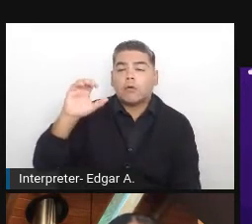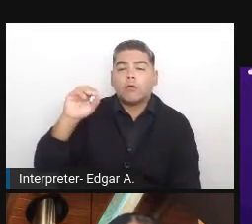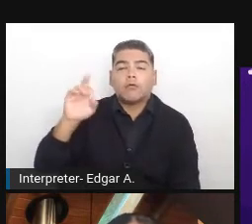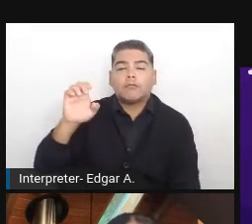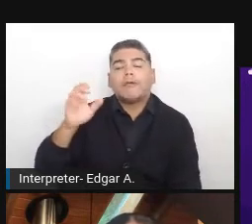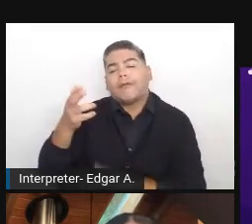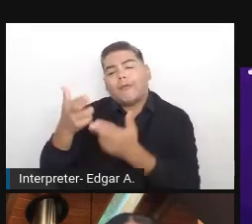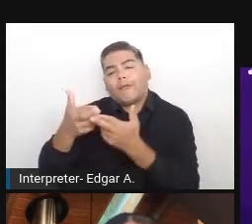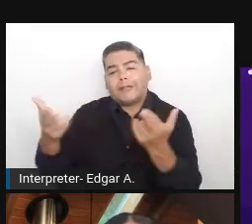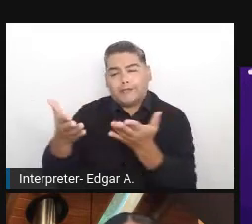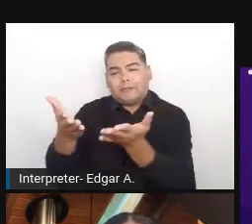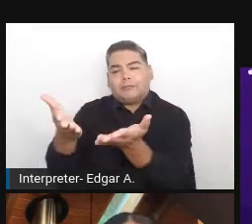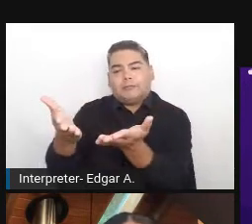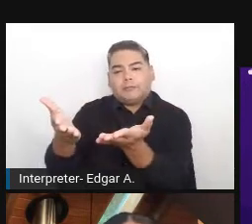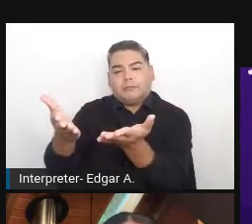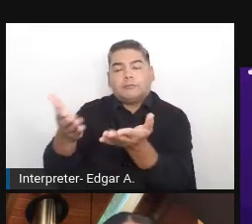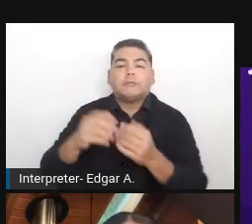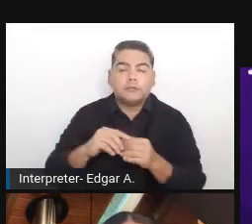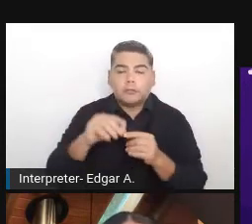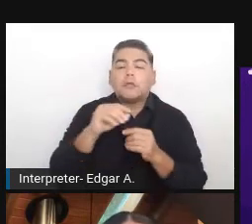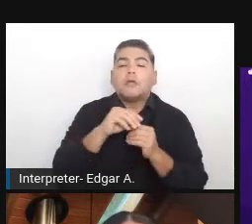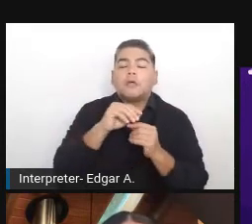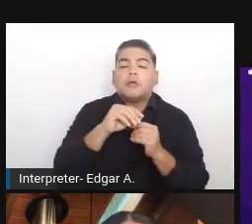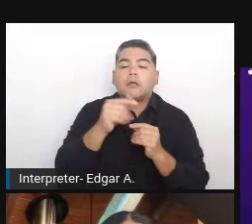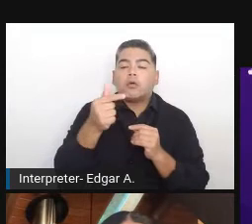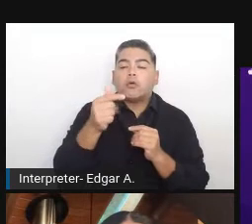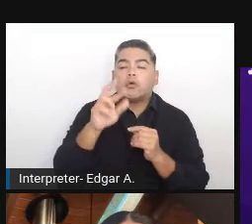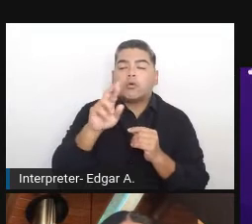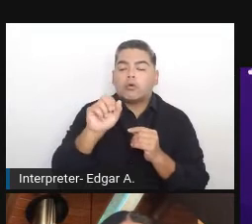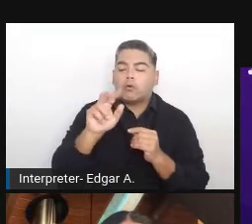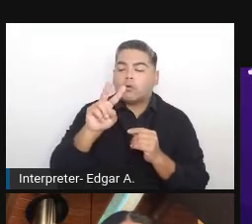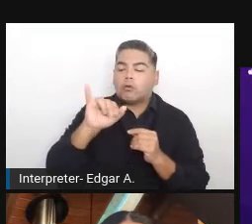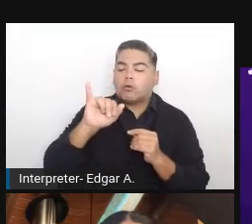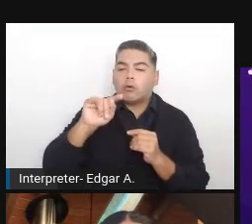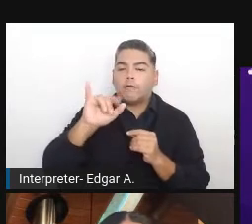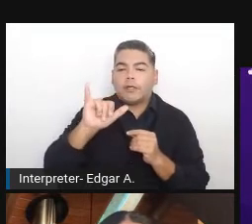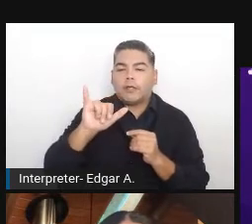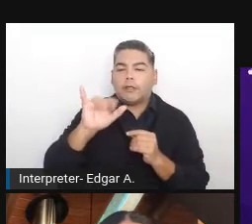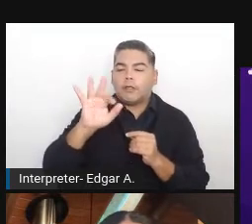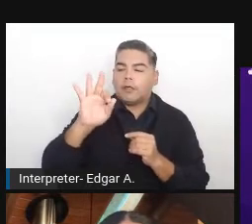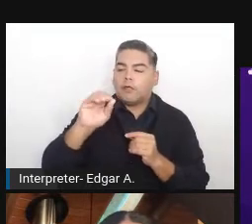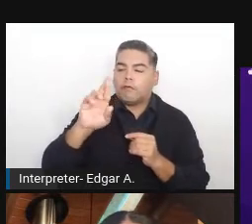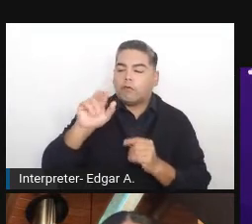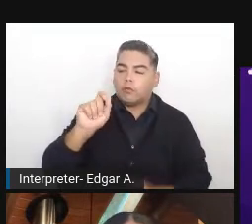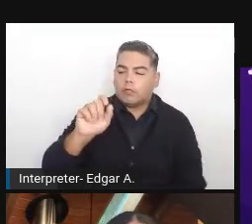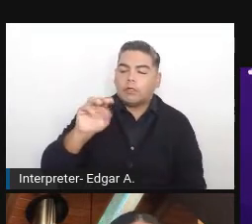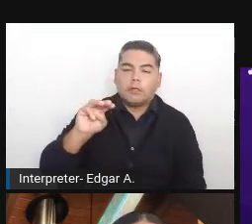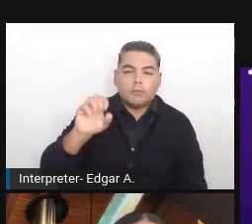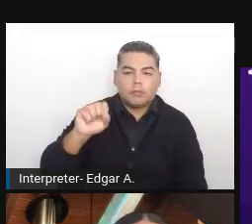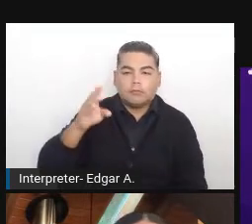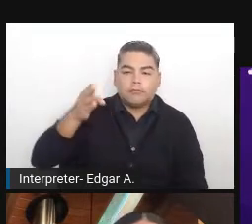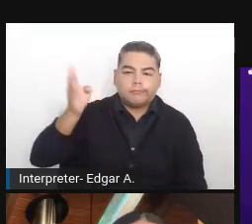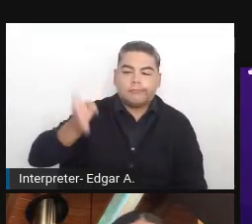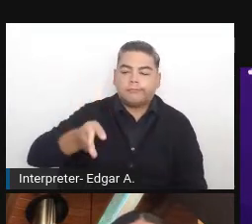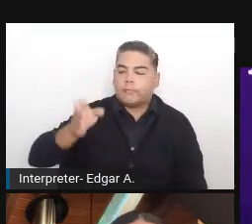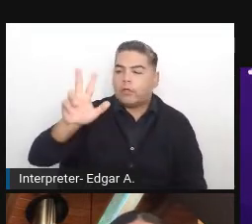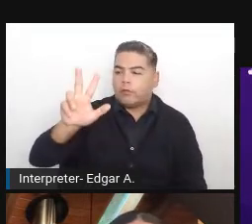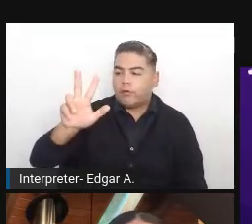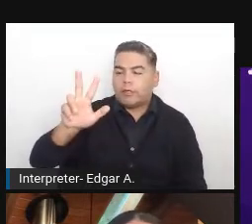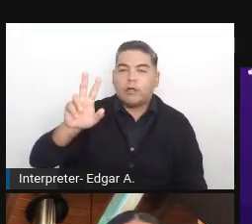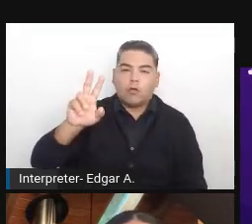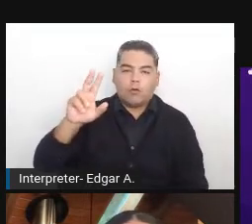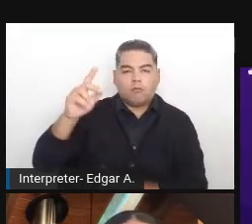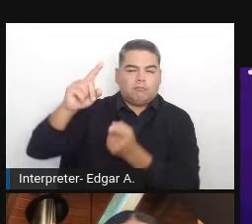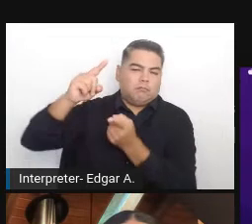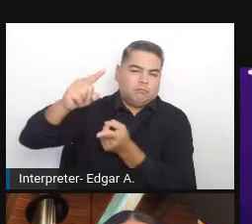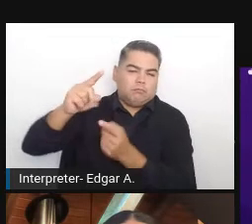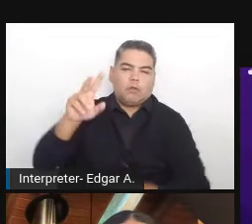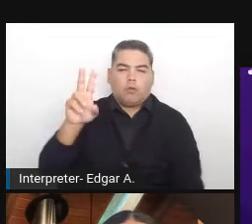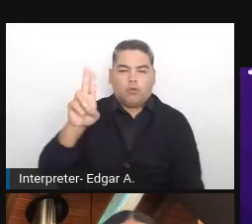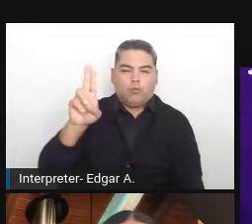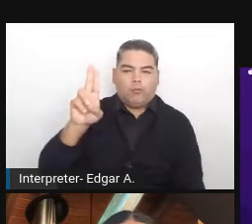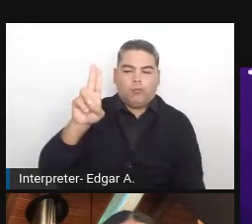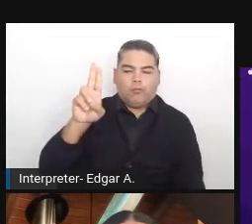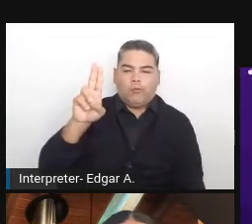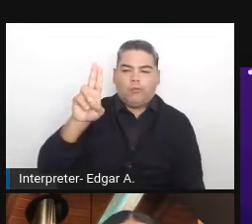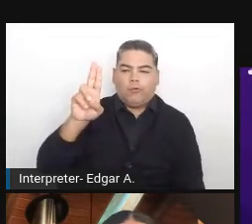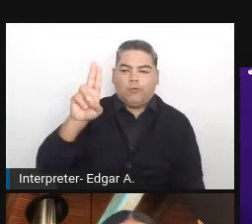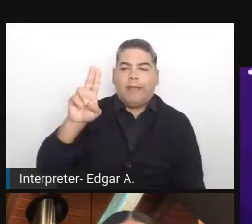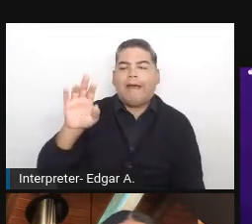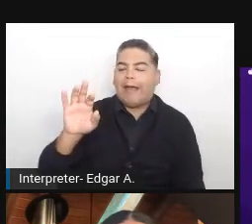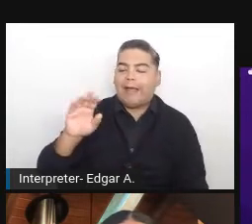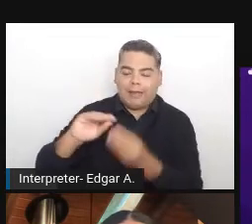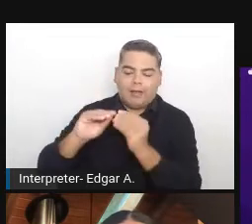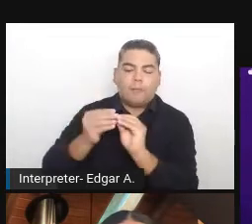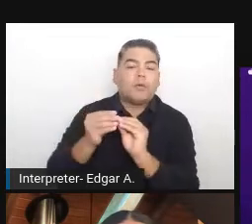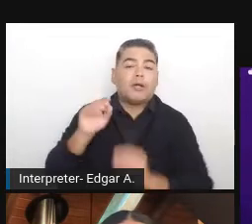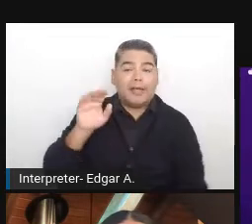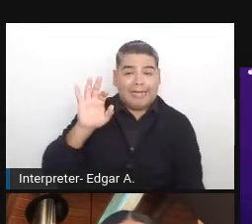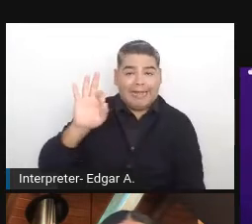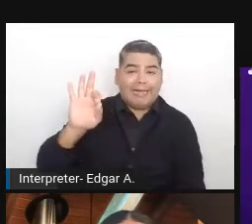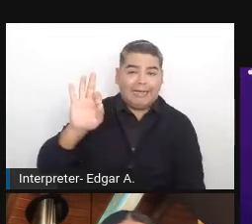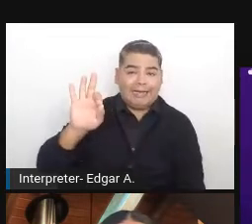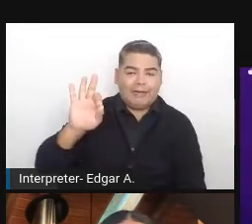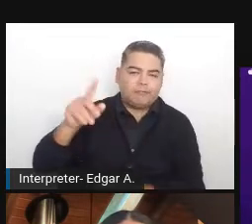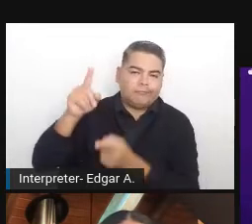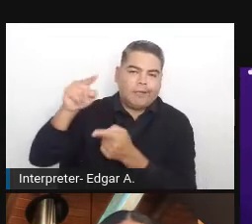The shortcut for that page is gravityfor.ms/3U9Sy4T.